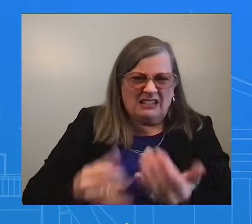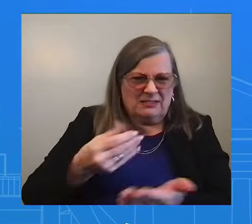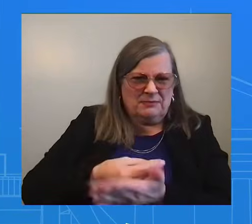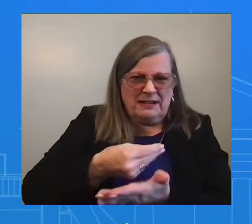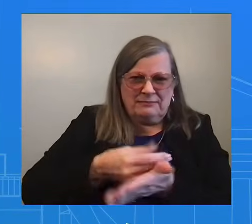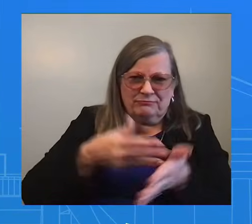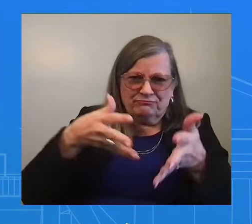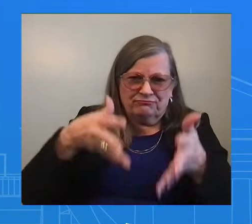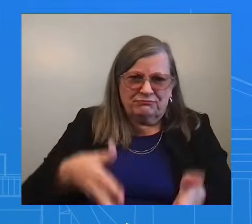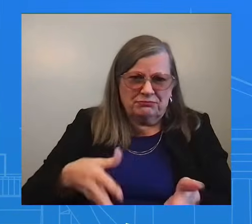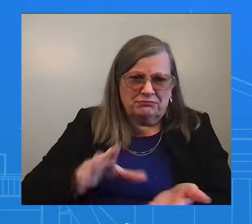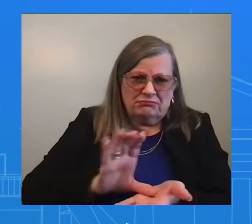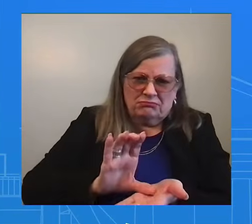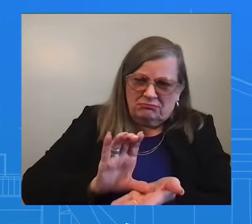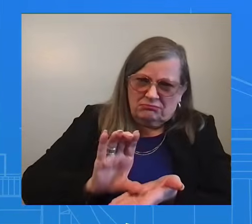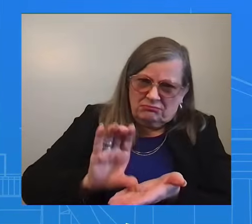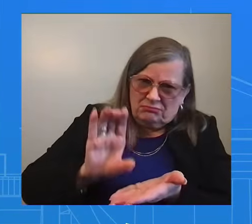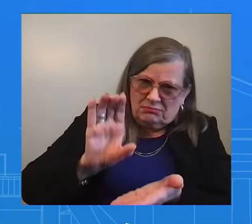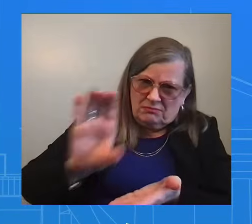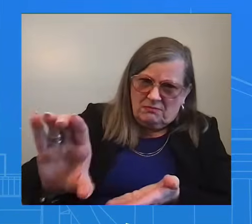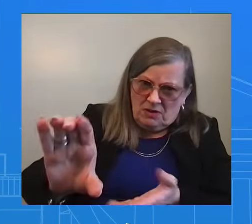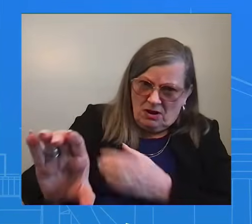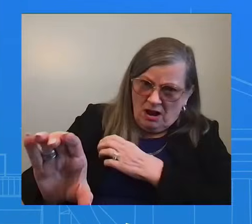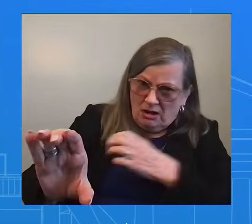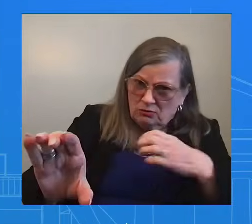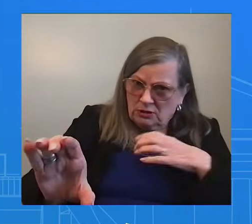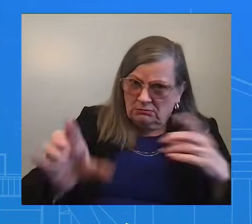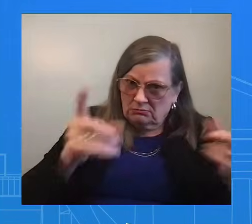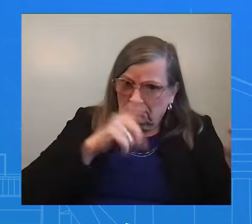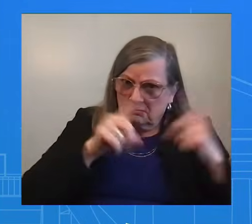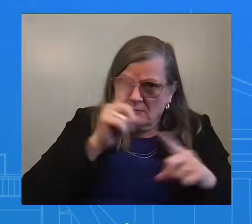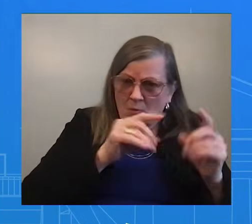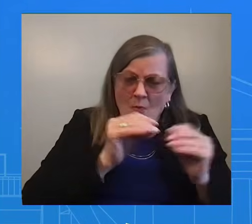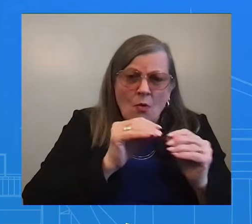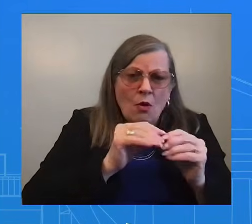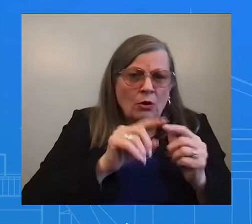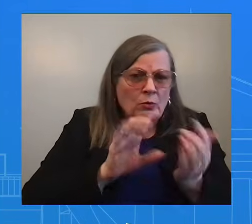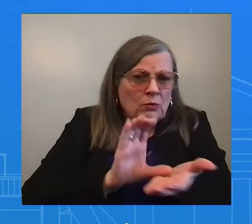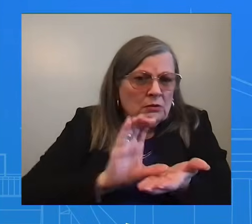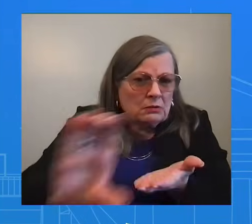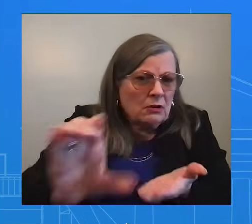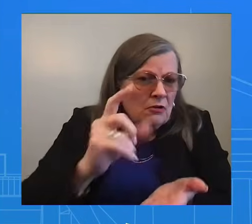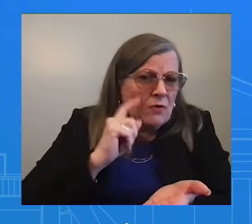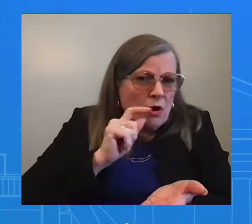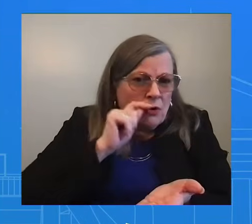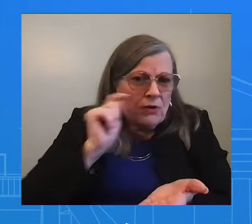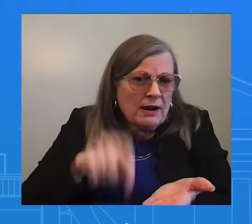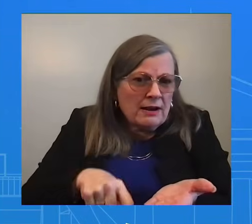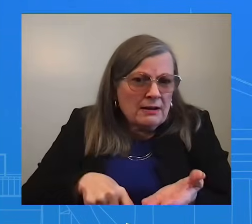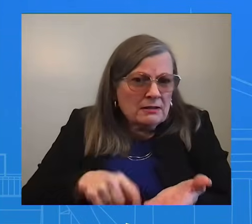There's one more -- one more final -- final aid that we can give to Ukraine. And -- and -- The Press: If -- if the United States